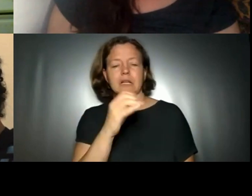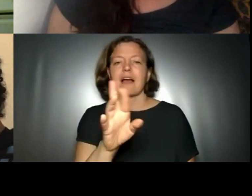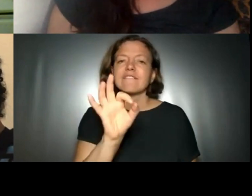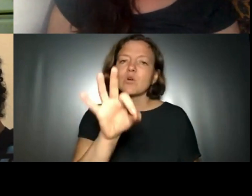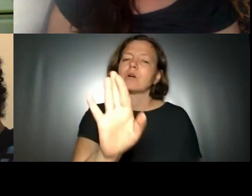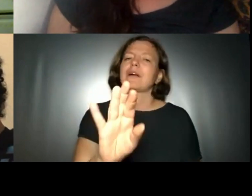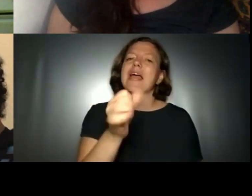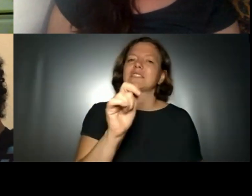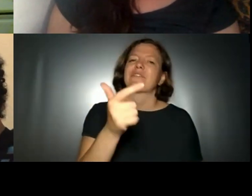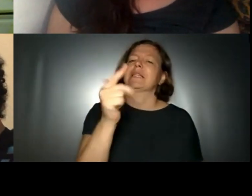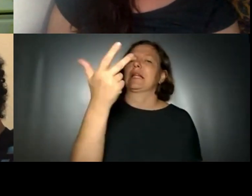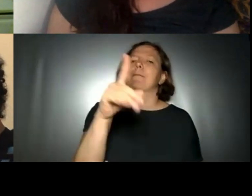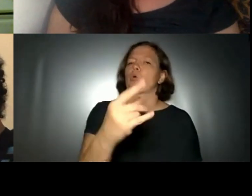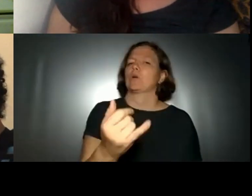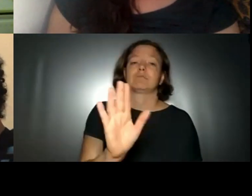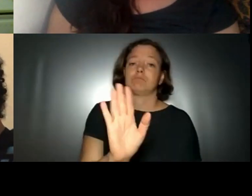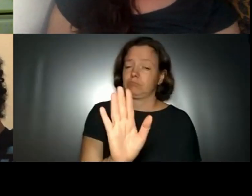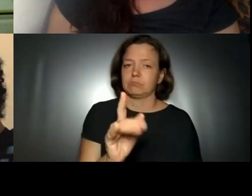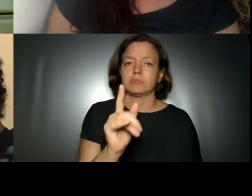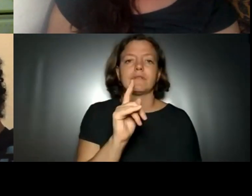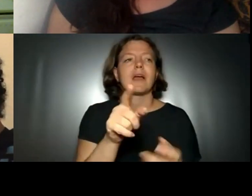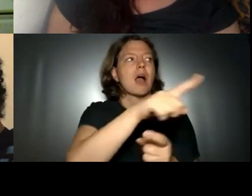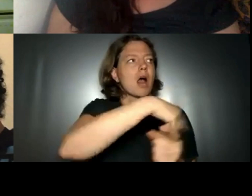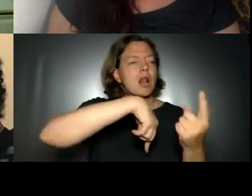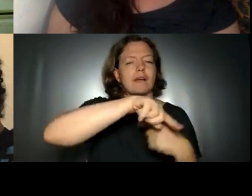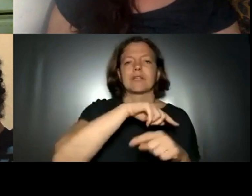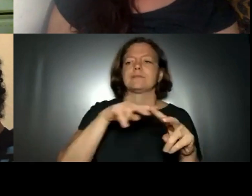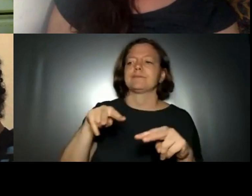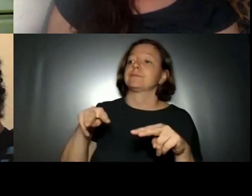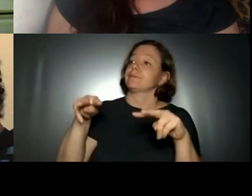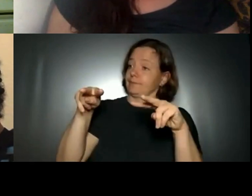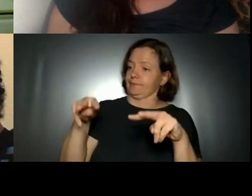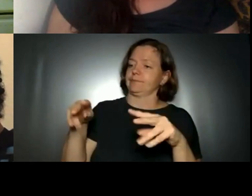I think all of us still do that when we know: